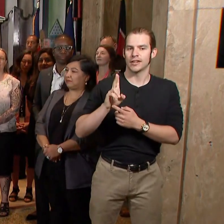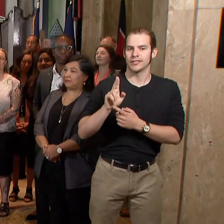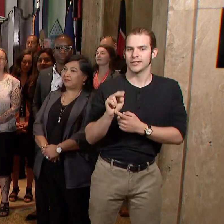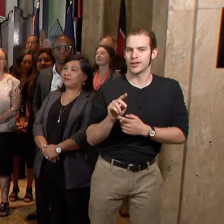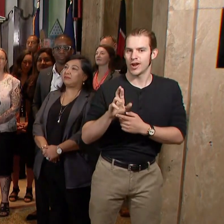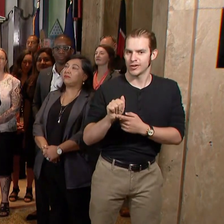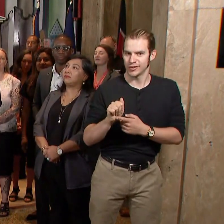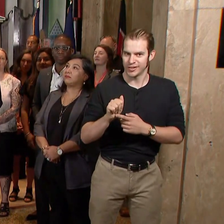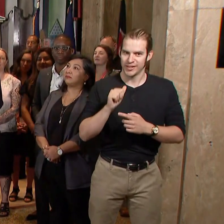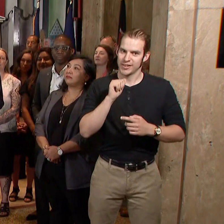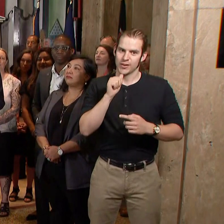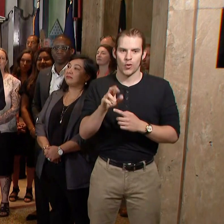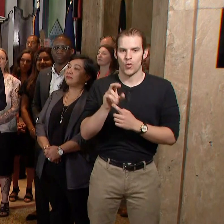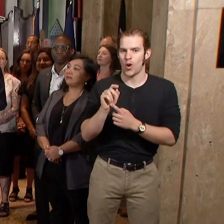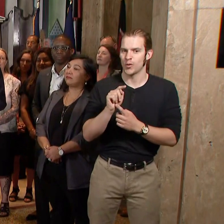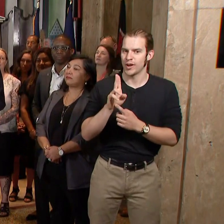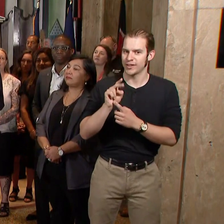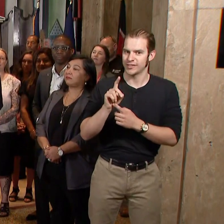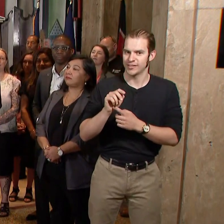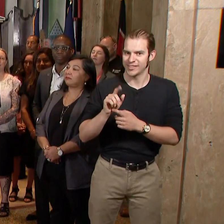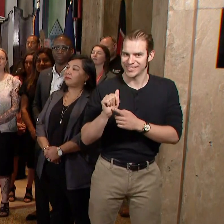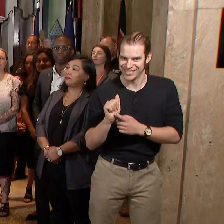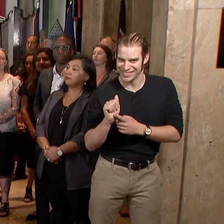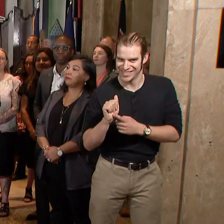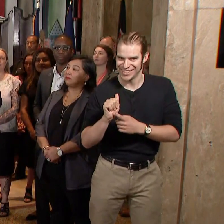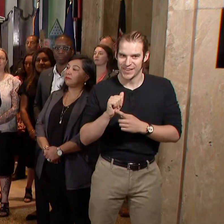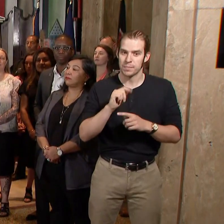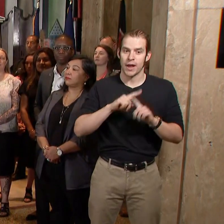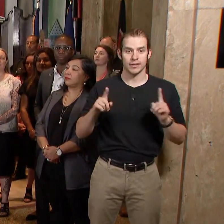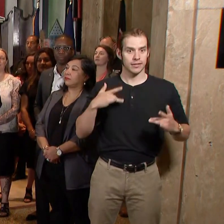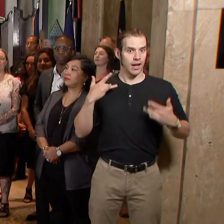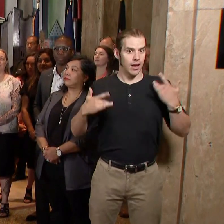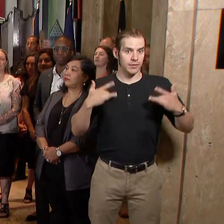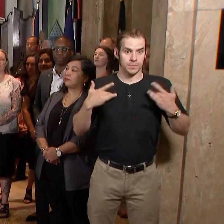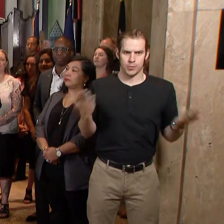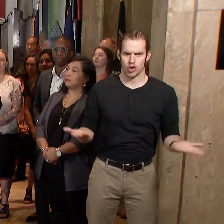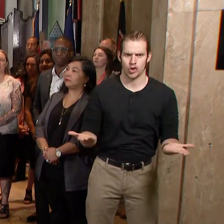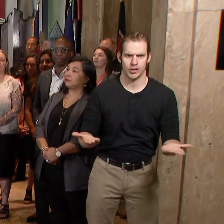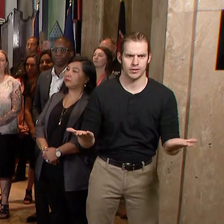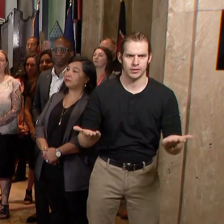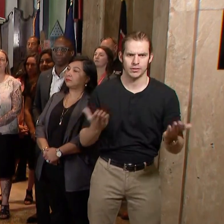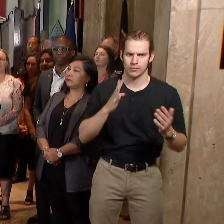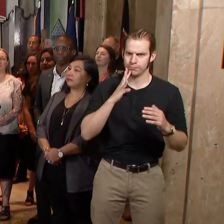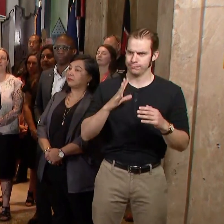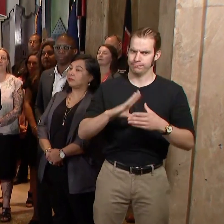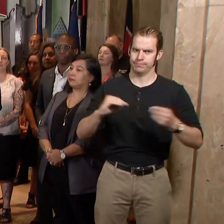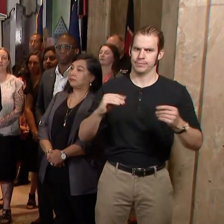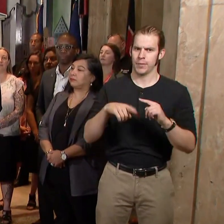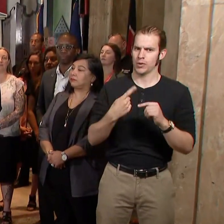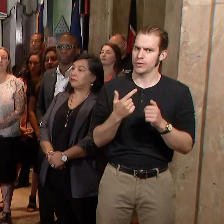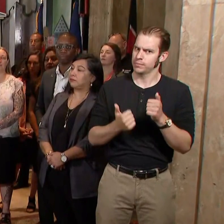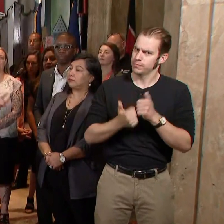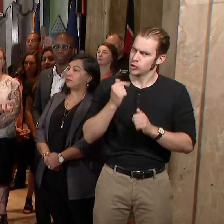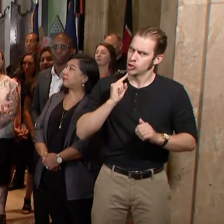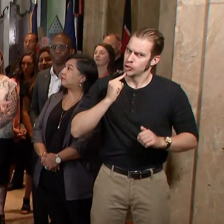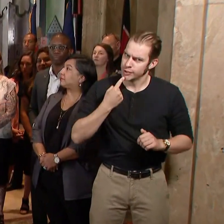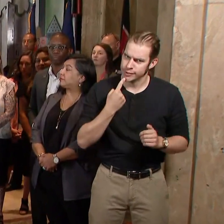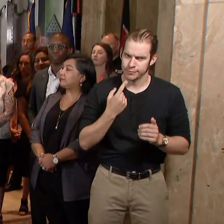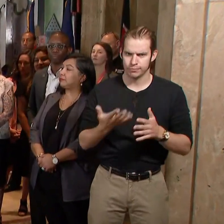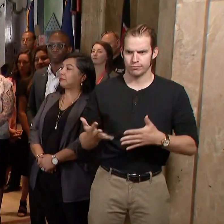We're delighted to be here together to talk a little bit about some of the city's most urgent priorities. I want to start with a huge thank you to Council President Torres and